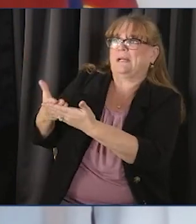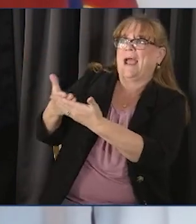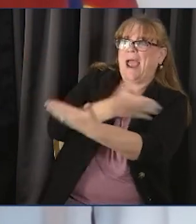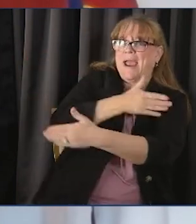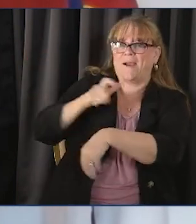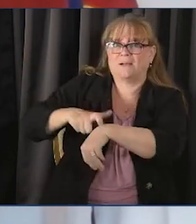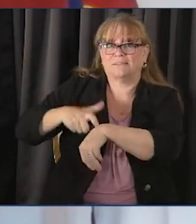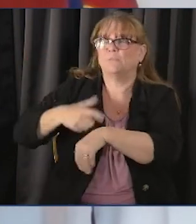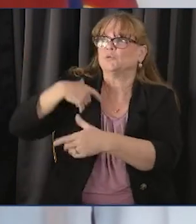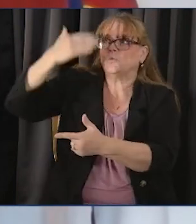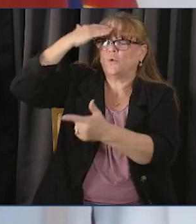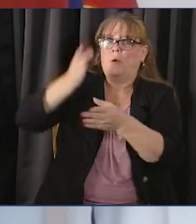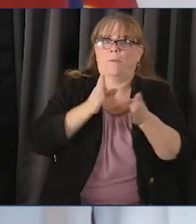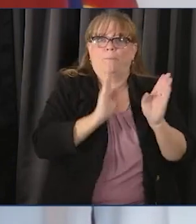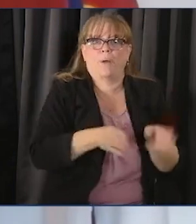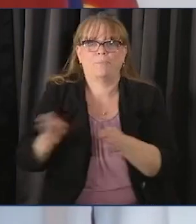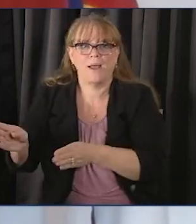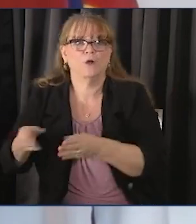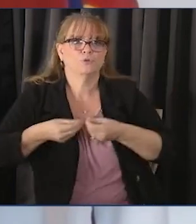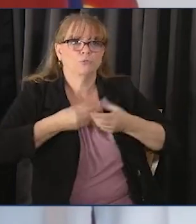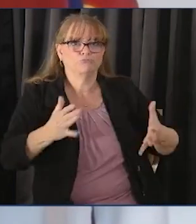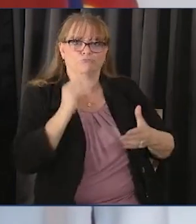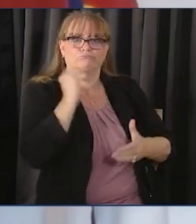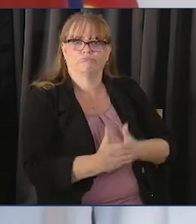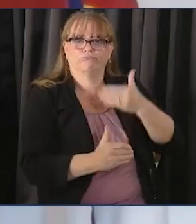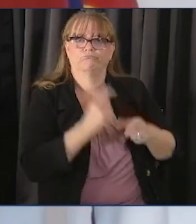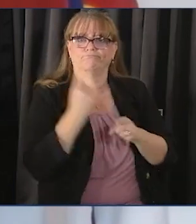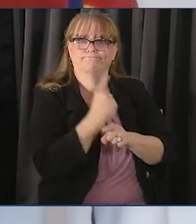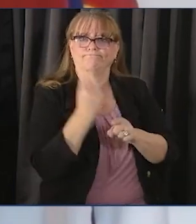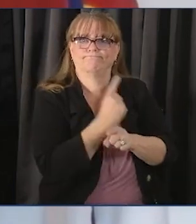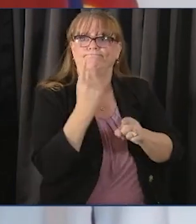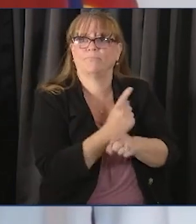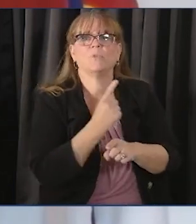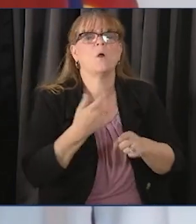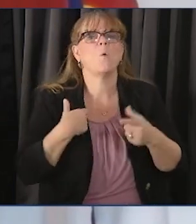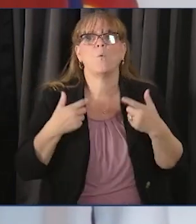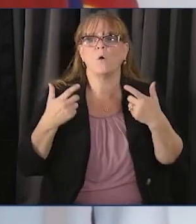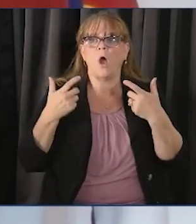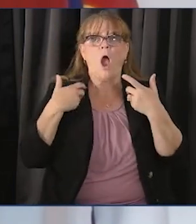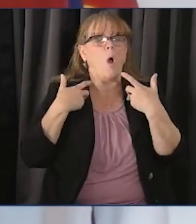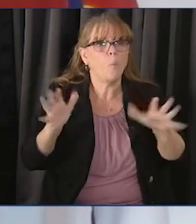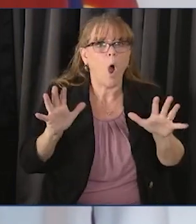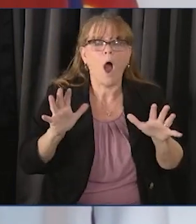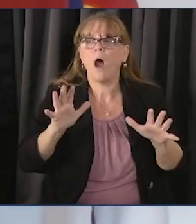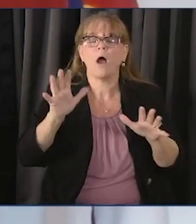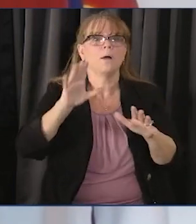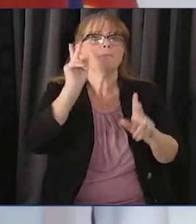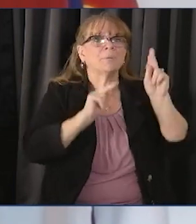no vaccine, which would be even more frustrating for seniors in our state that we're expecting to get it.